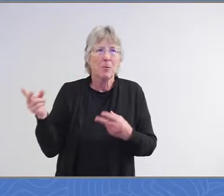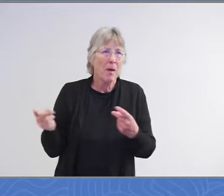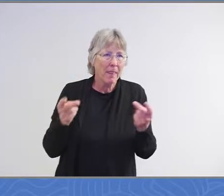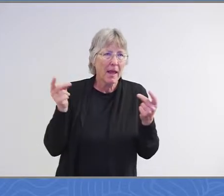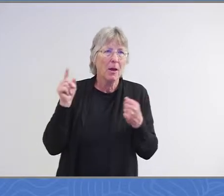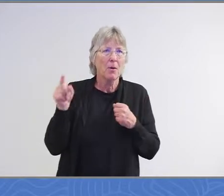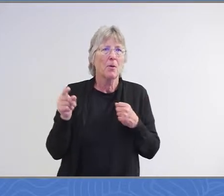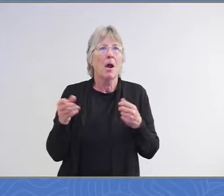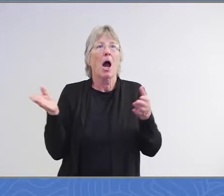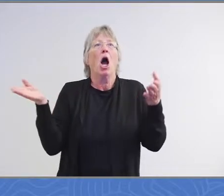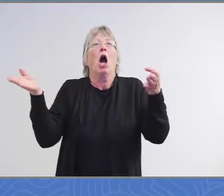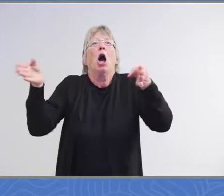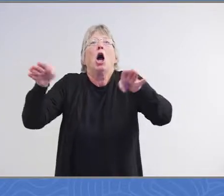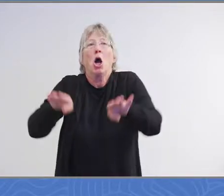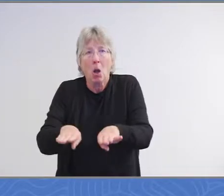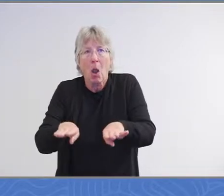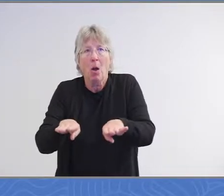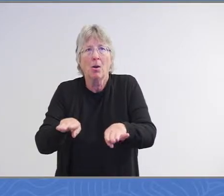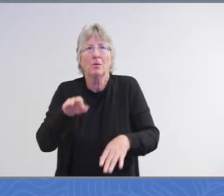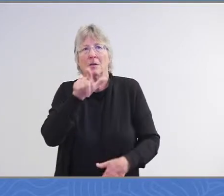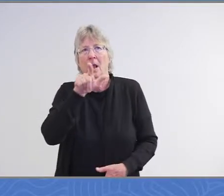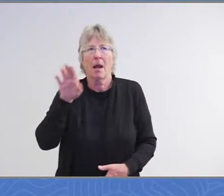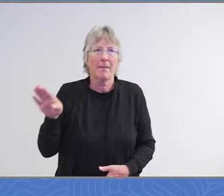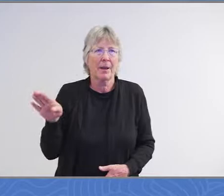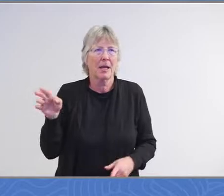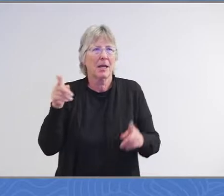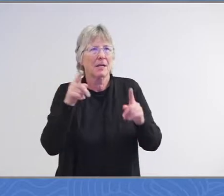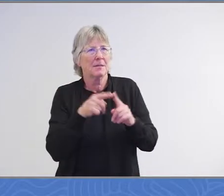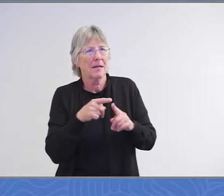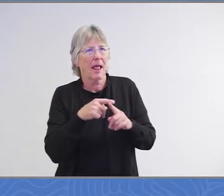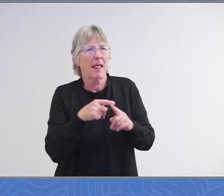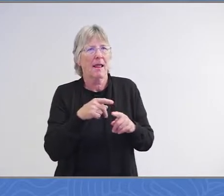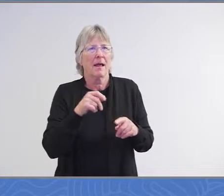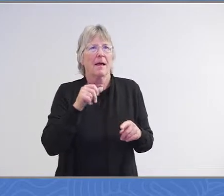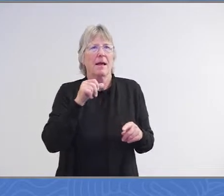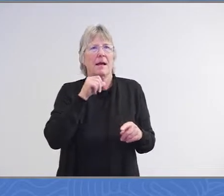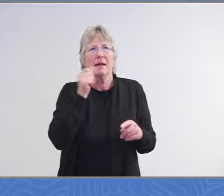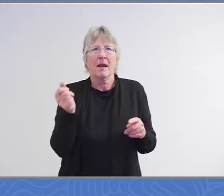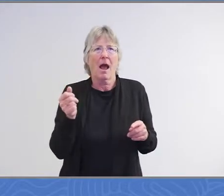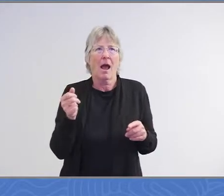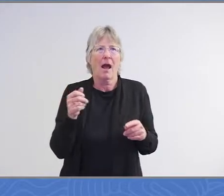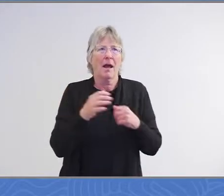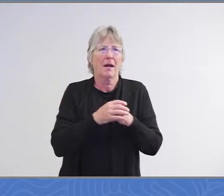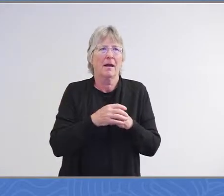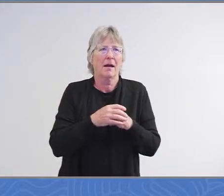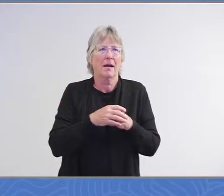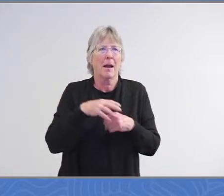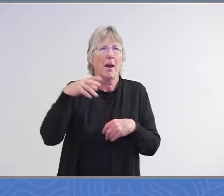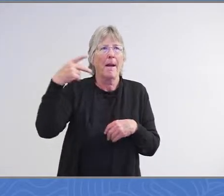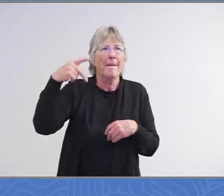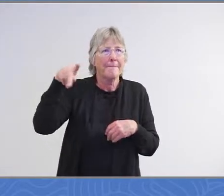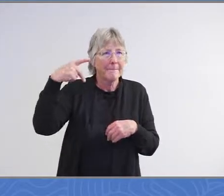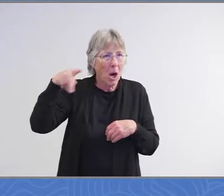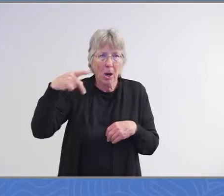Close Long Beach down until we're not in the monkey green or purple danger zones.